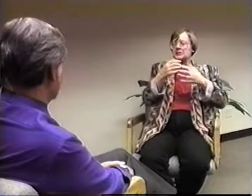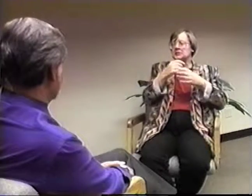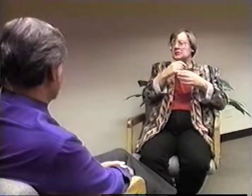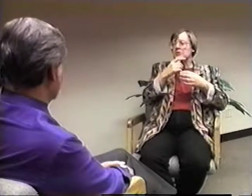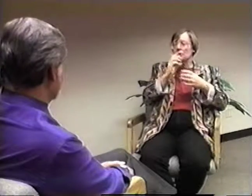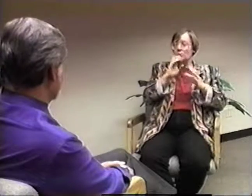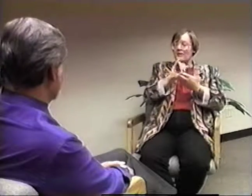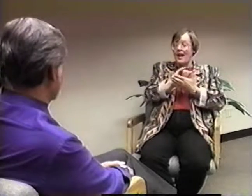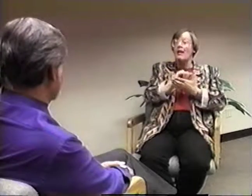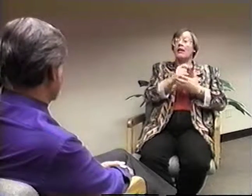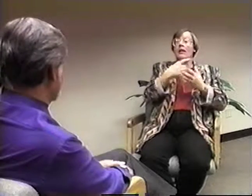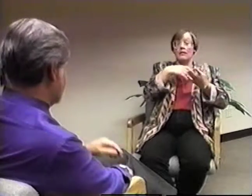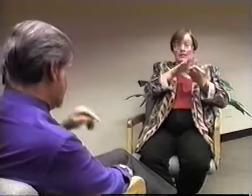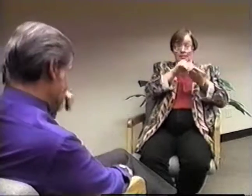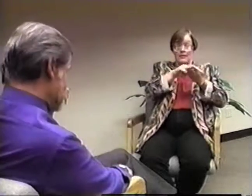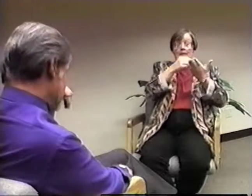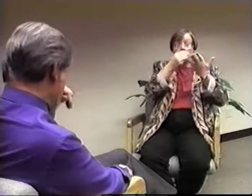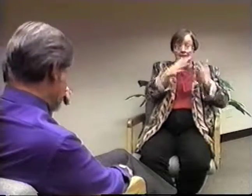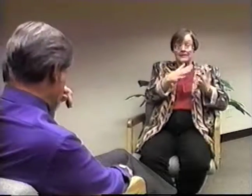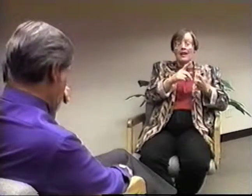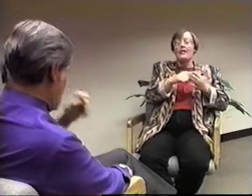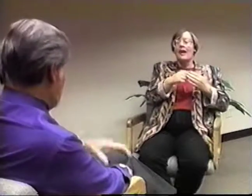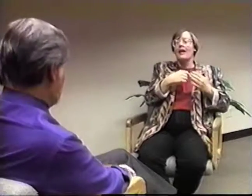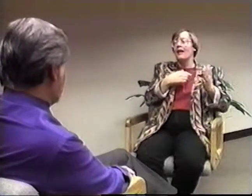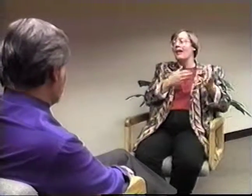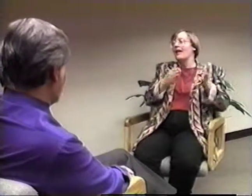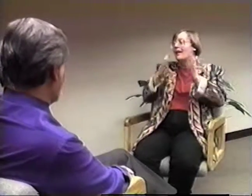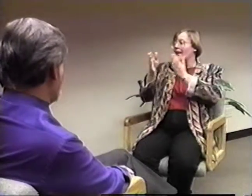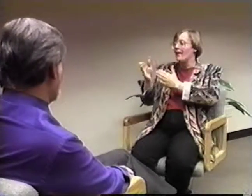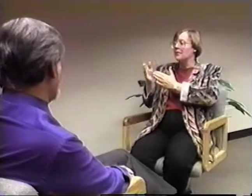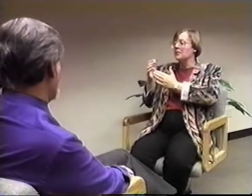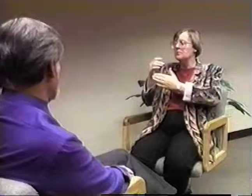Then about a month later, I will take what she taught me